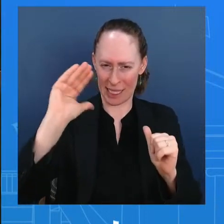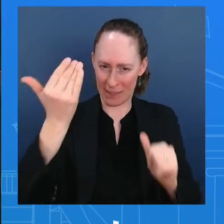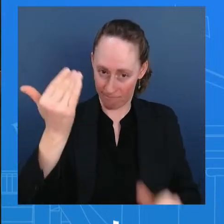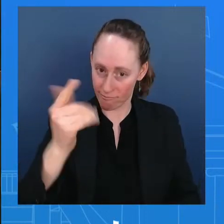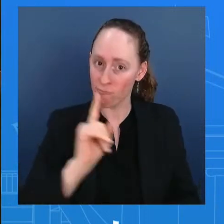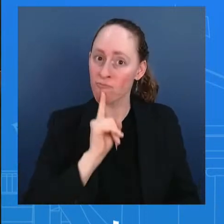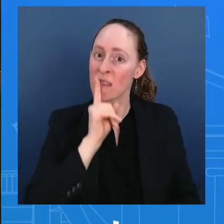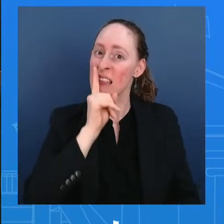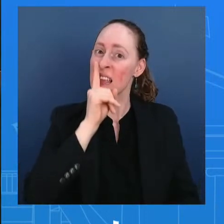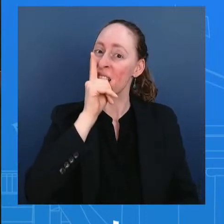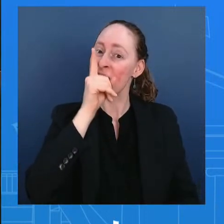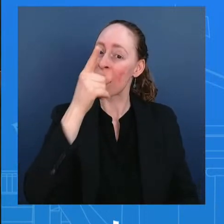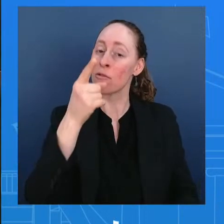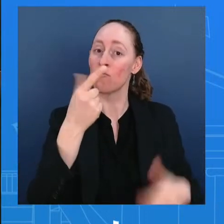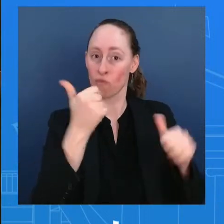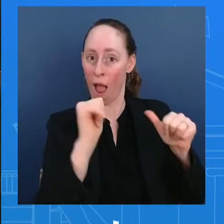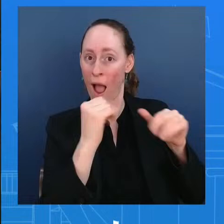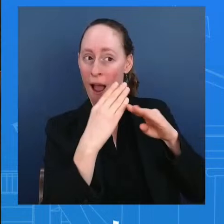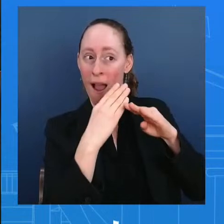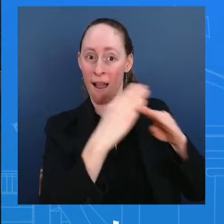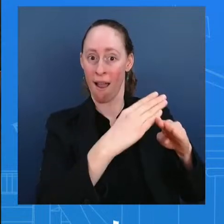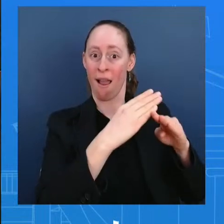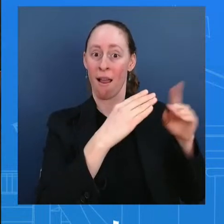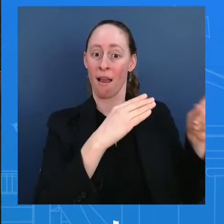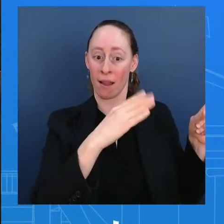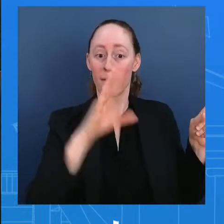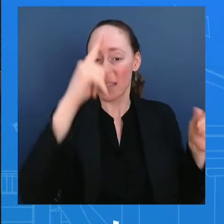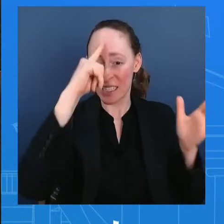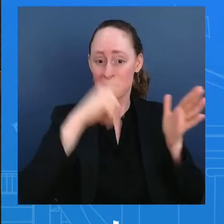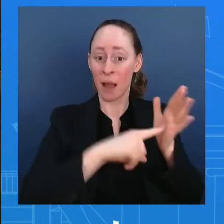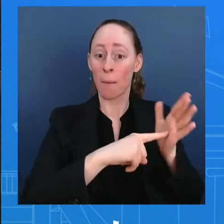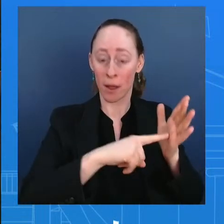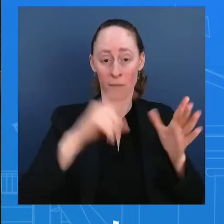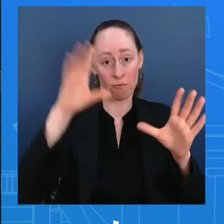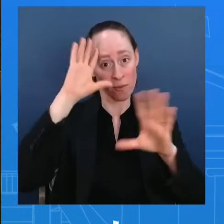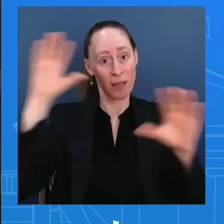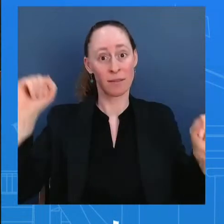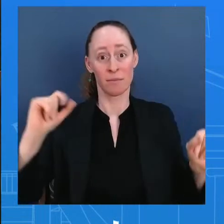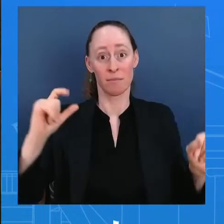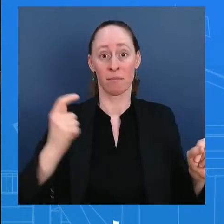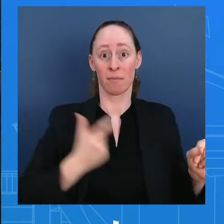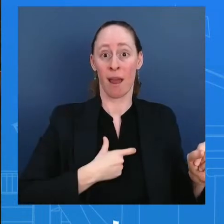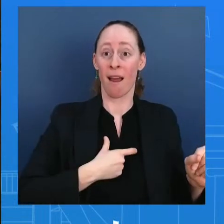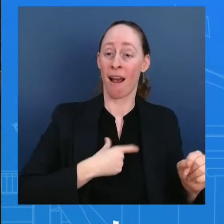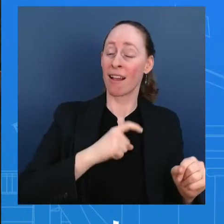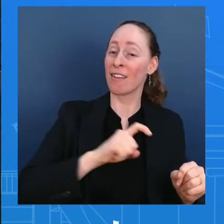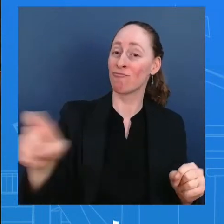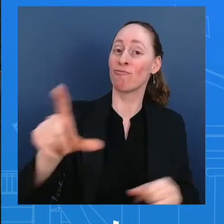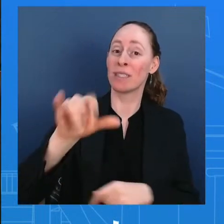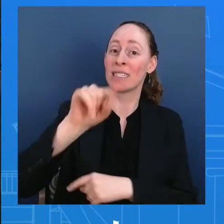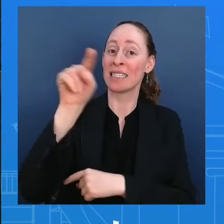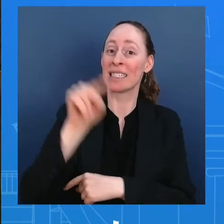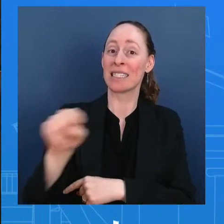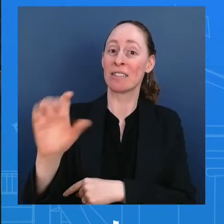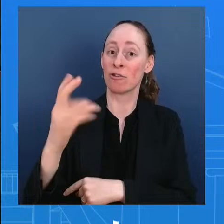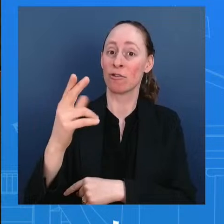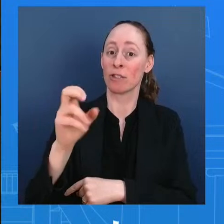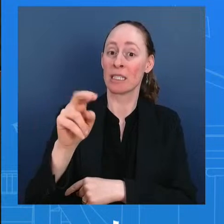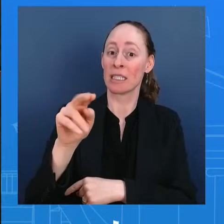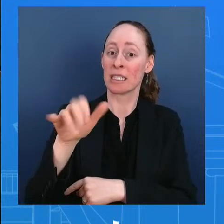to Liz Cheney, who the president-elect has said should be in jail. You all have the upcoming monument declarations next week